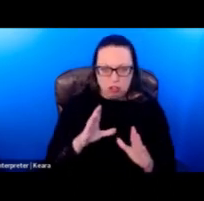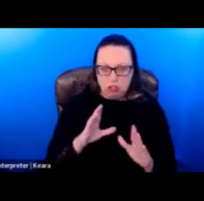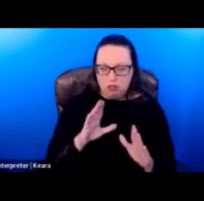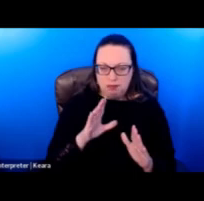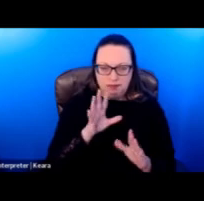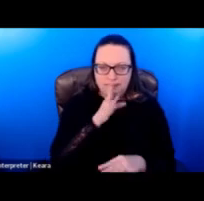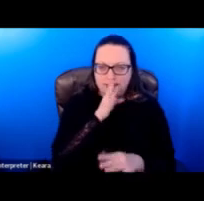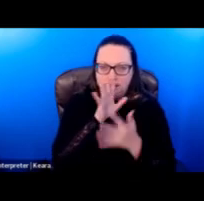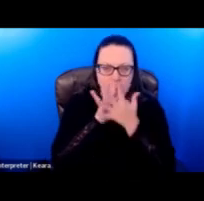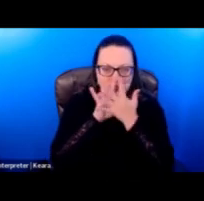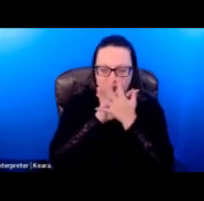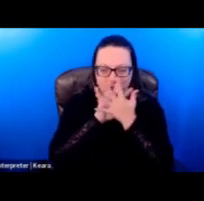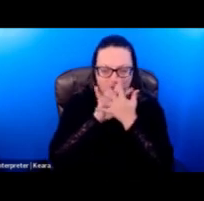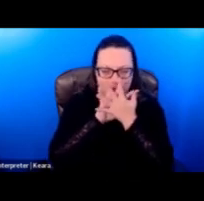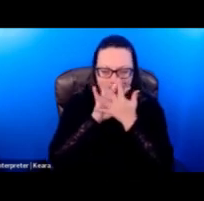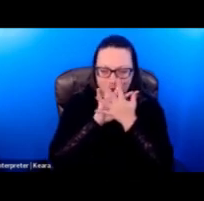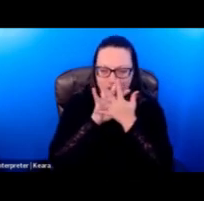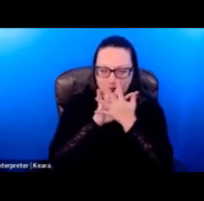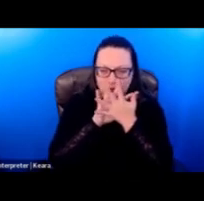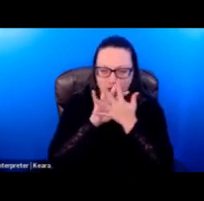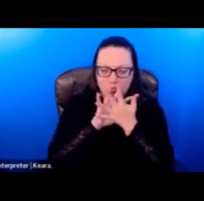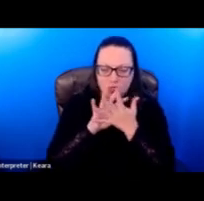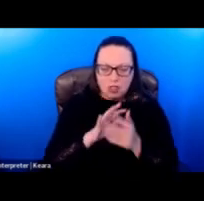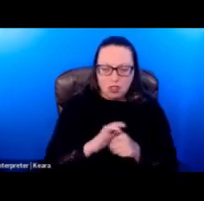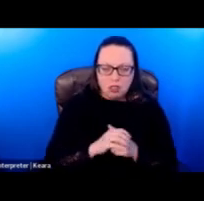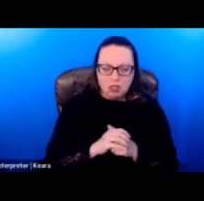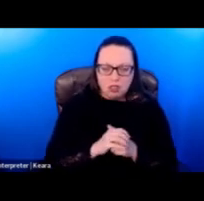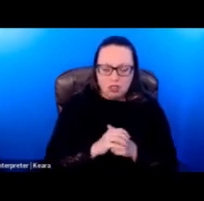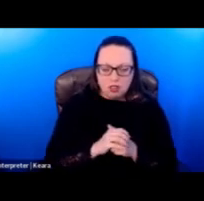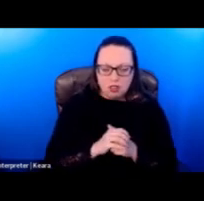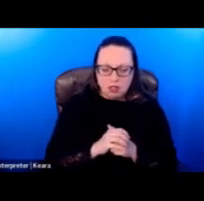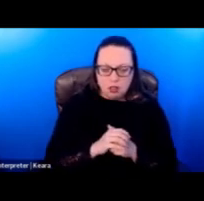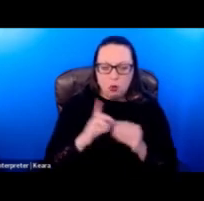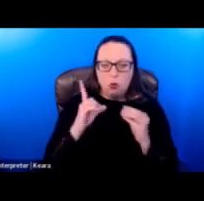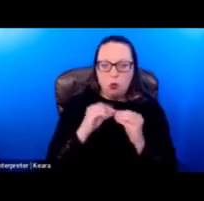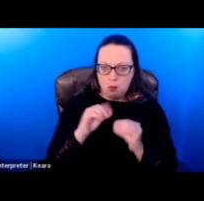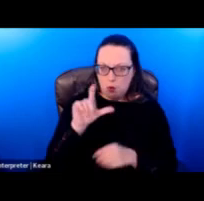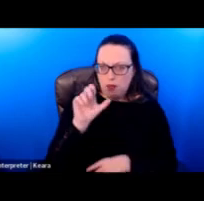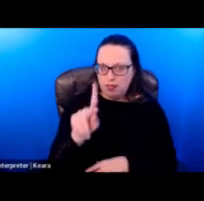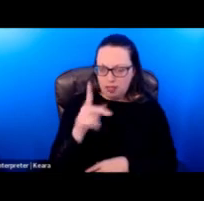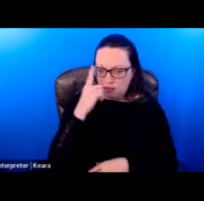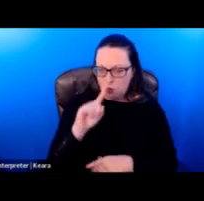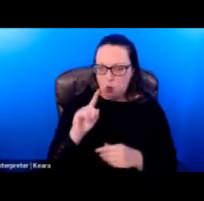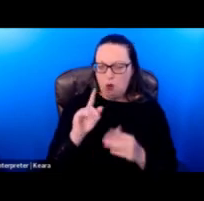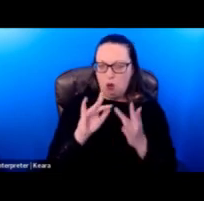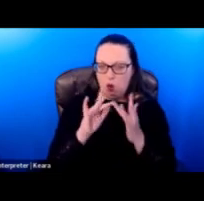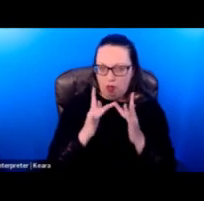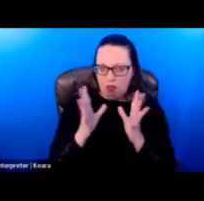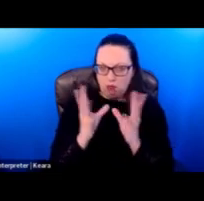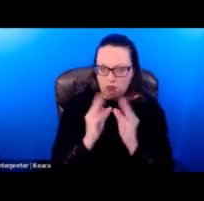is one more link. And that is to a webinar that was done last year. And it is highlighting an